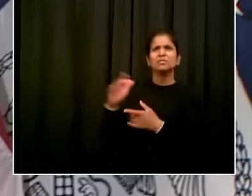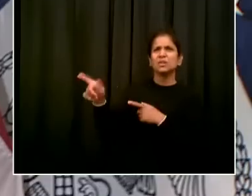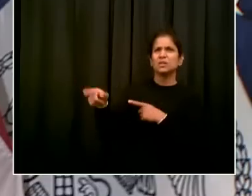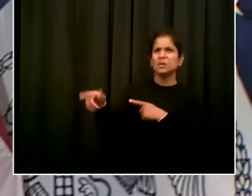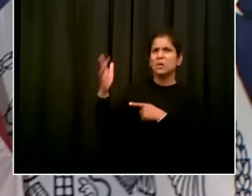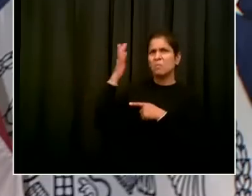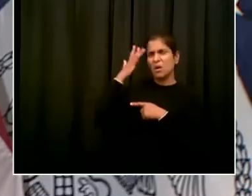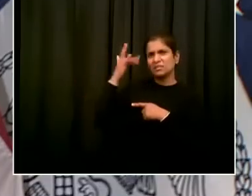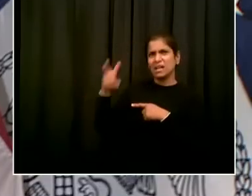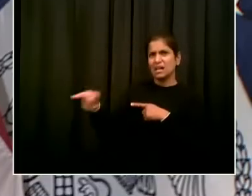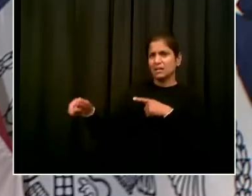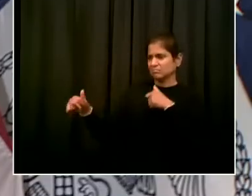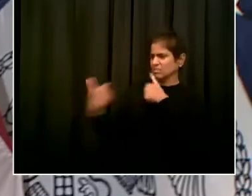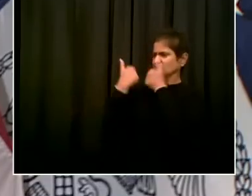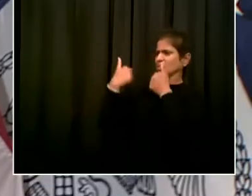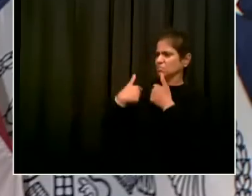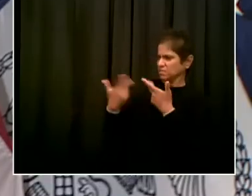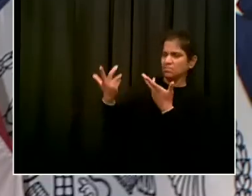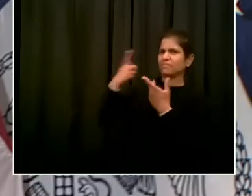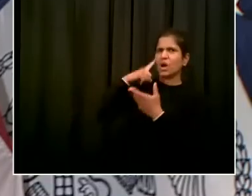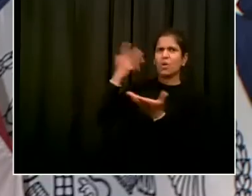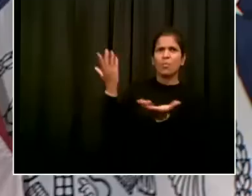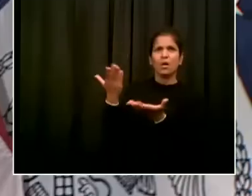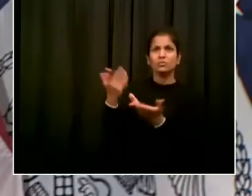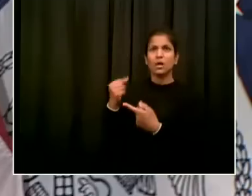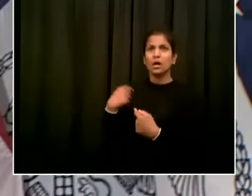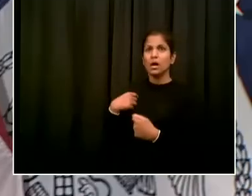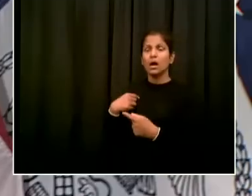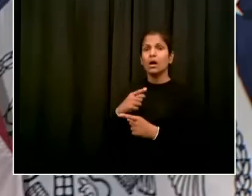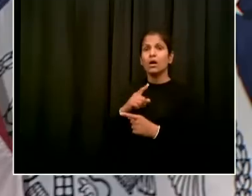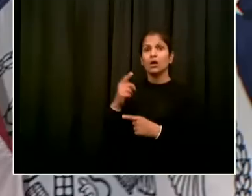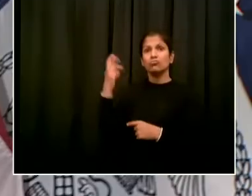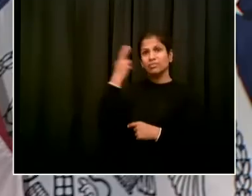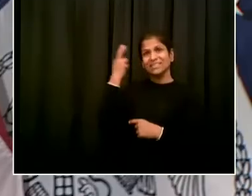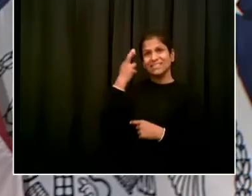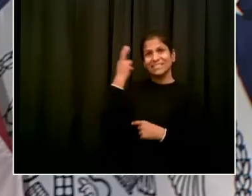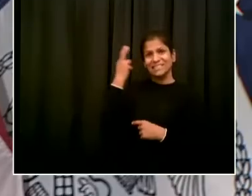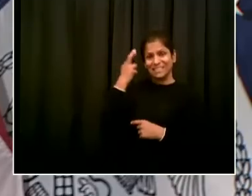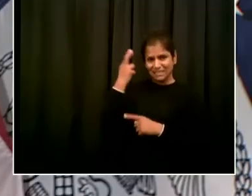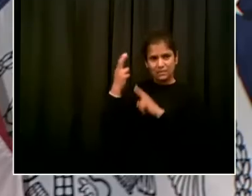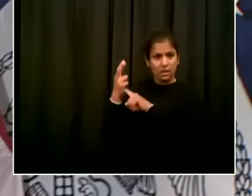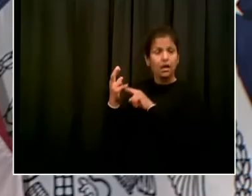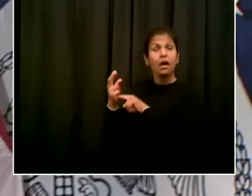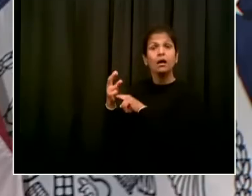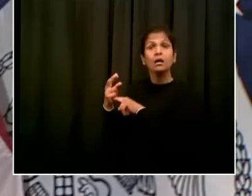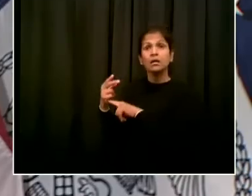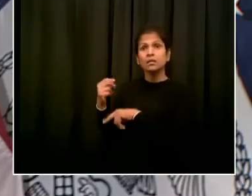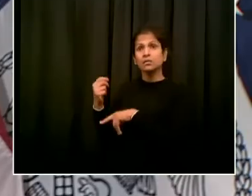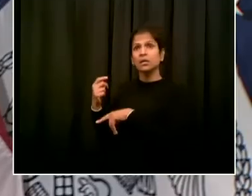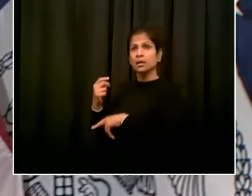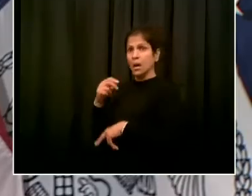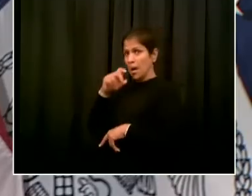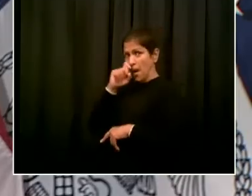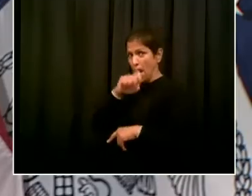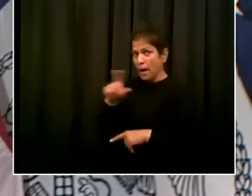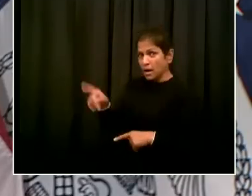EEXCCIUTVE ORDER, FOR EXAMPLE, THAT ESSENTIAL BUSINESSES MUST CHECK